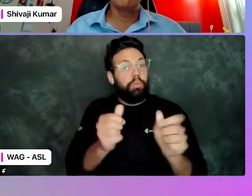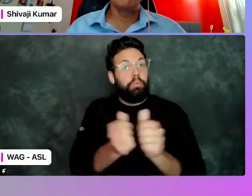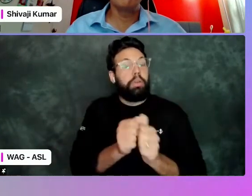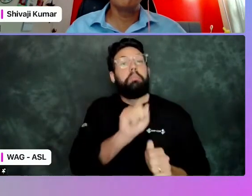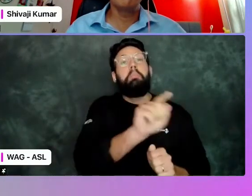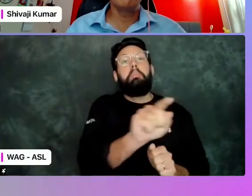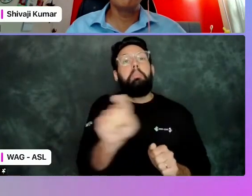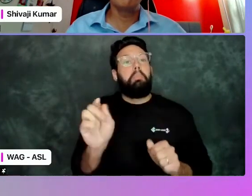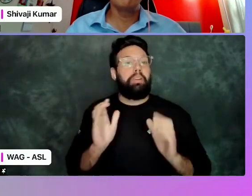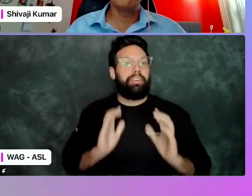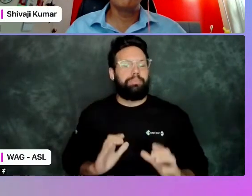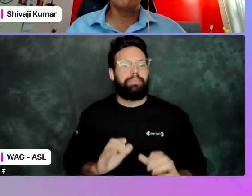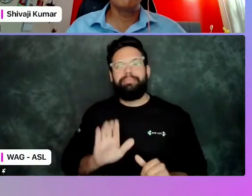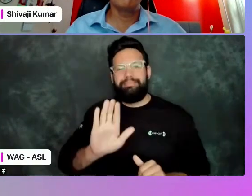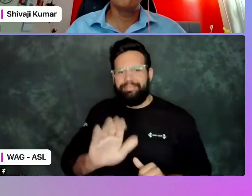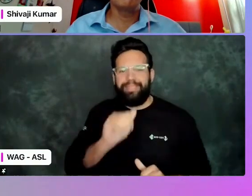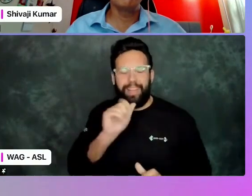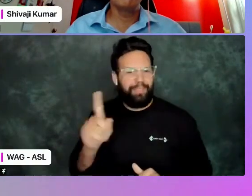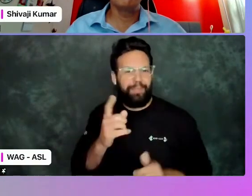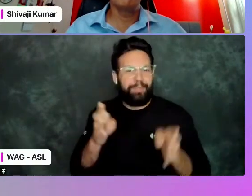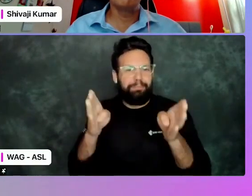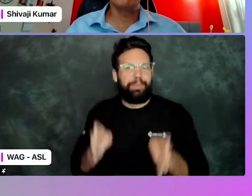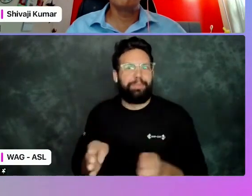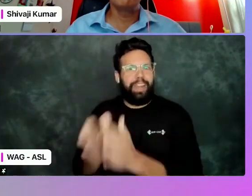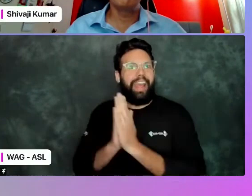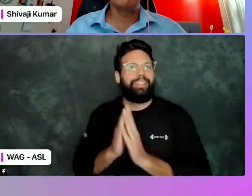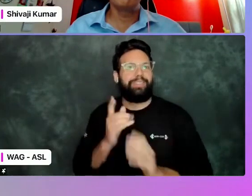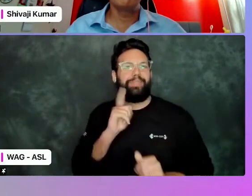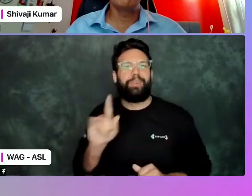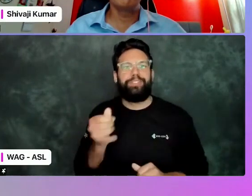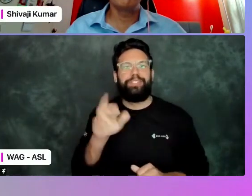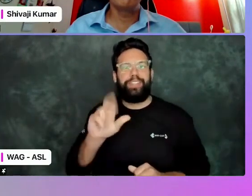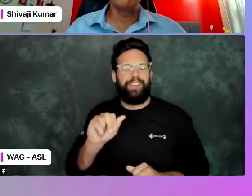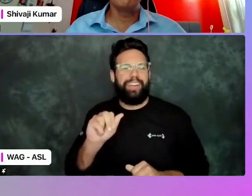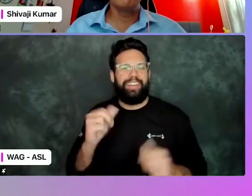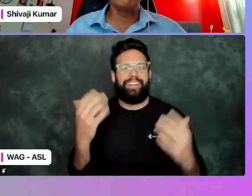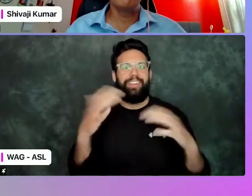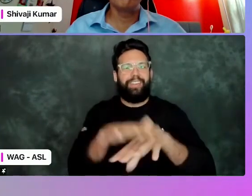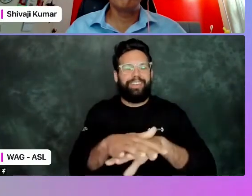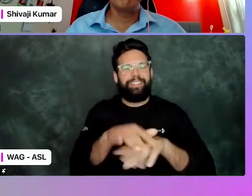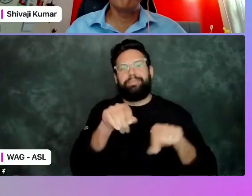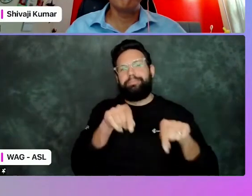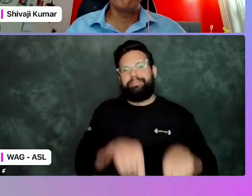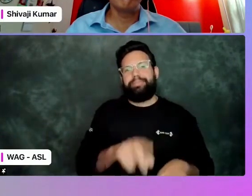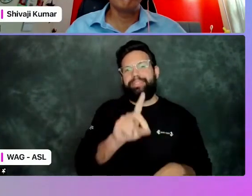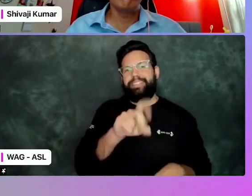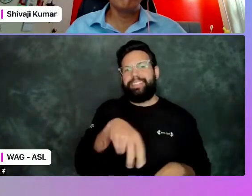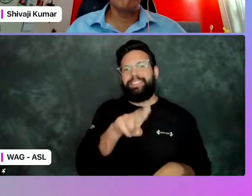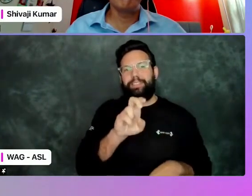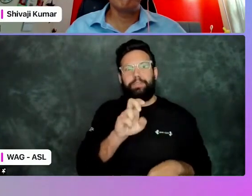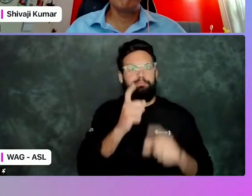to ask for a direct Jira integration. So it's definitely something that Deque as a whole organization is looking at solving for our customers.